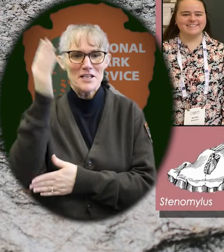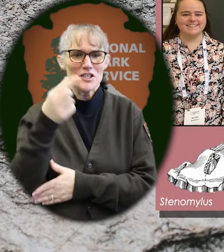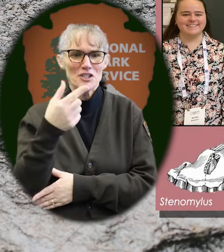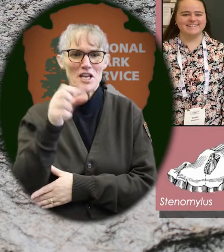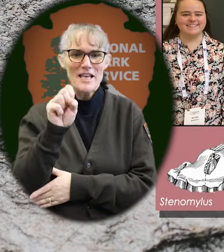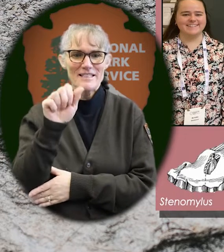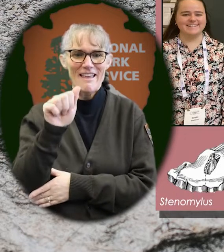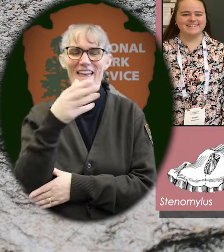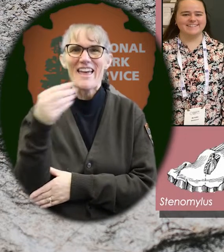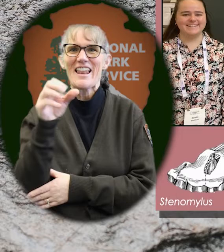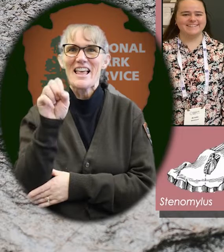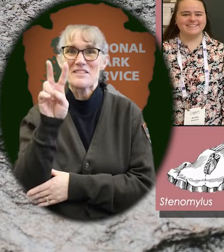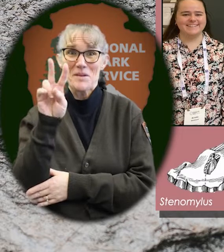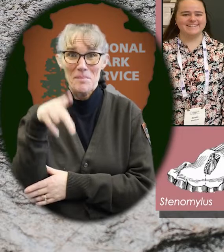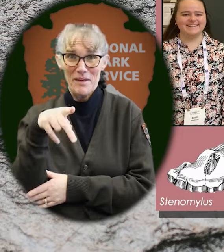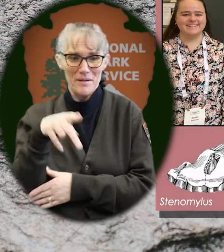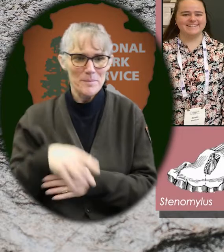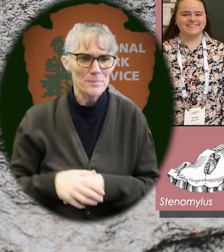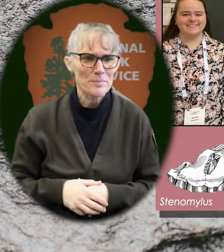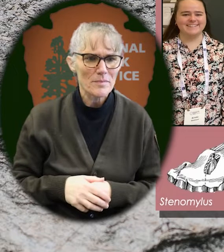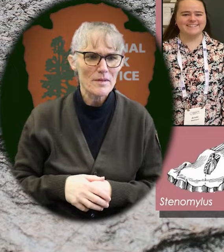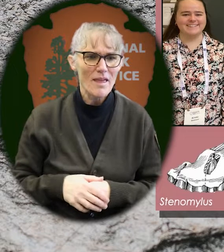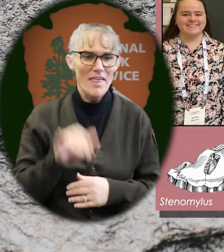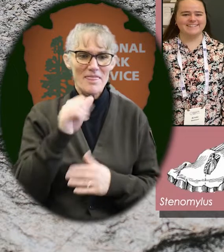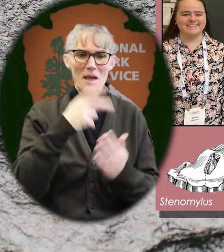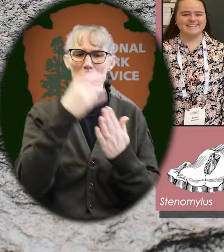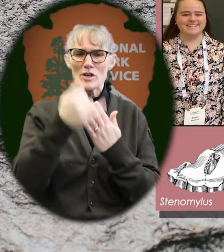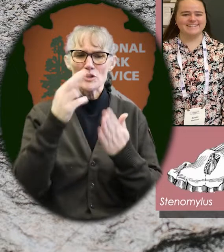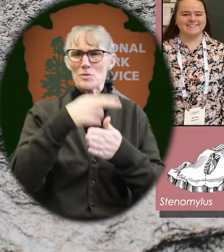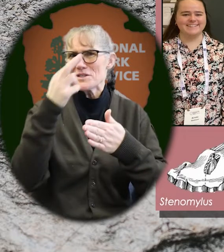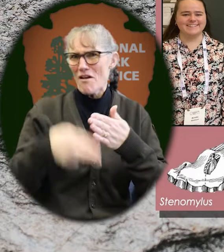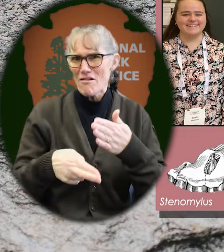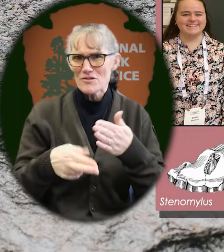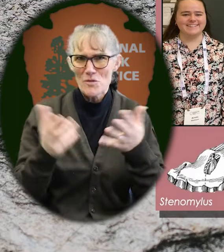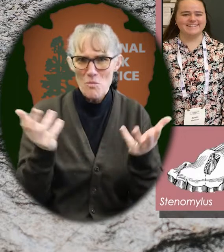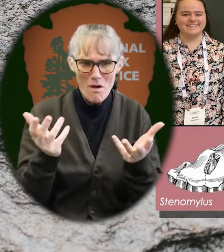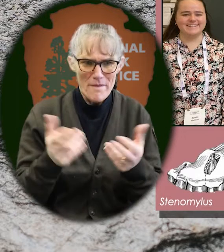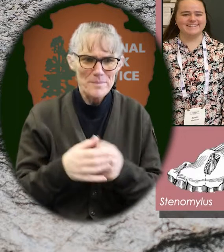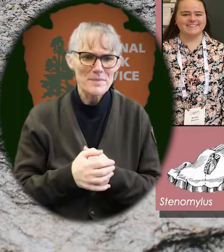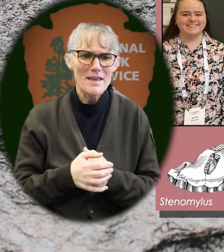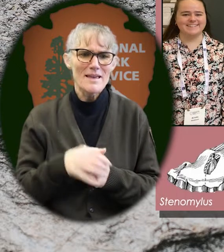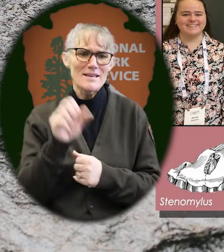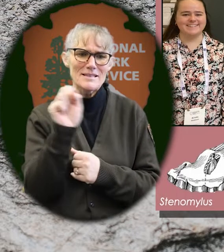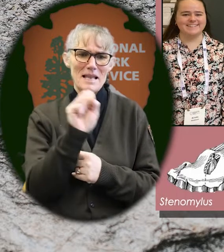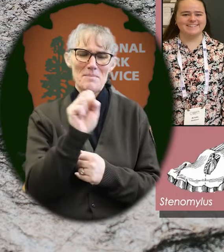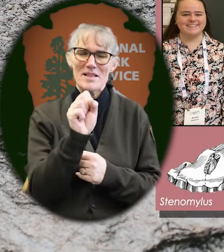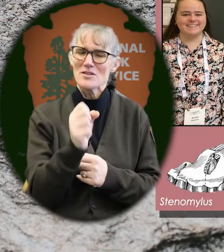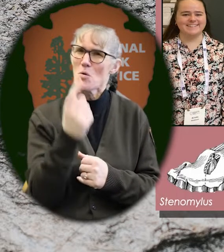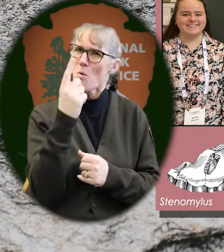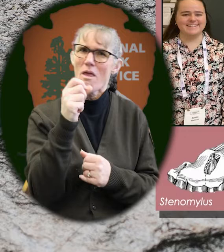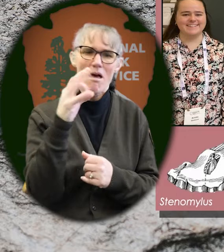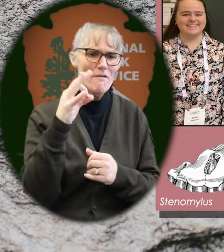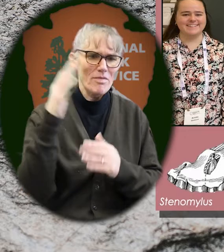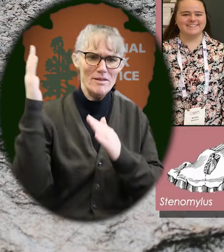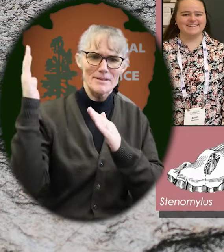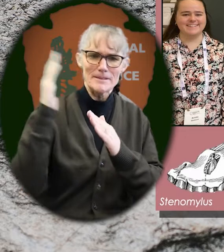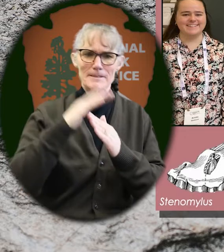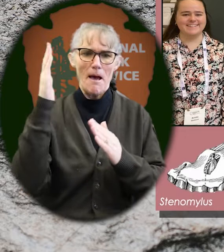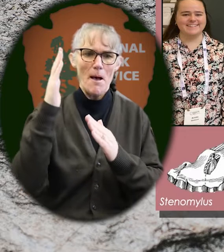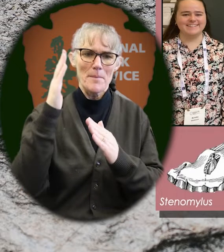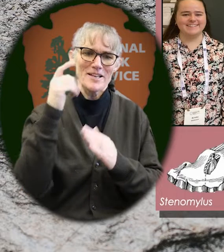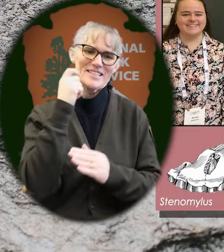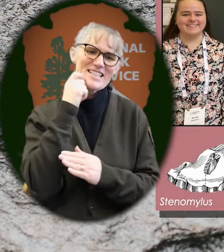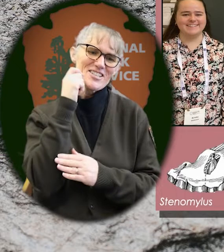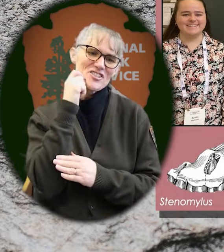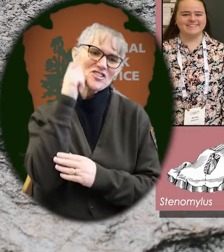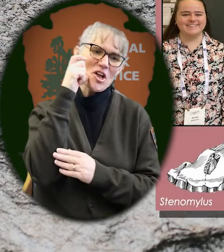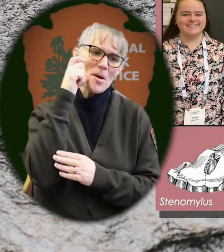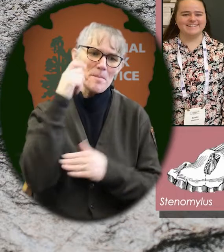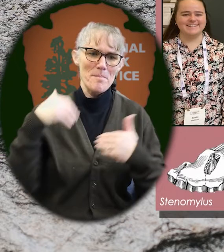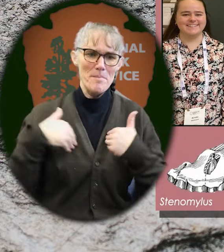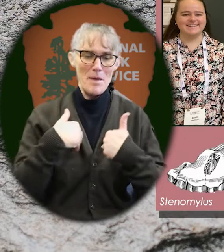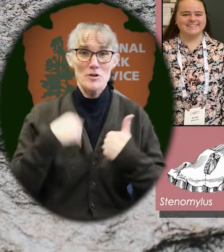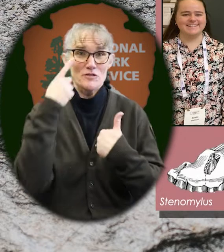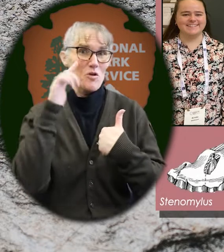So, some of the conclusions that I ended up uh making for this research was that the Stenomylines do appear to be one of the most hypsodont mammals of their time,